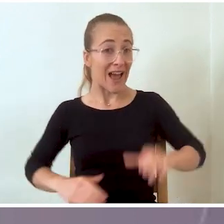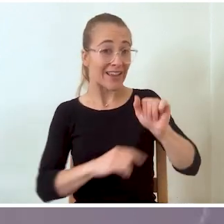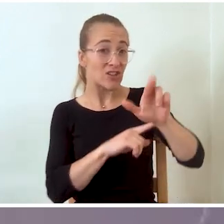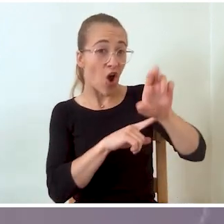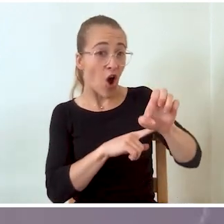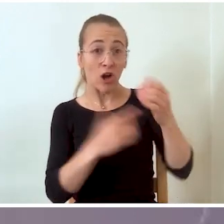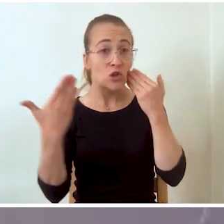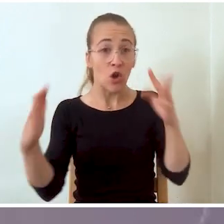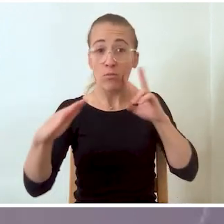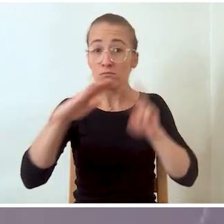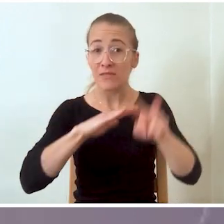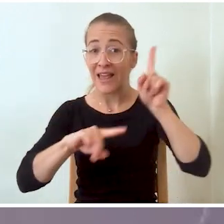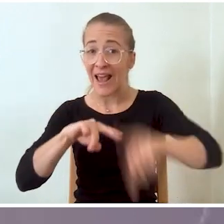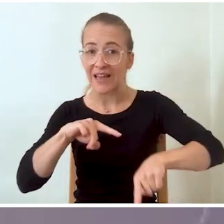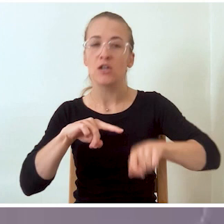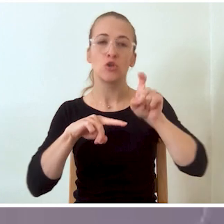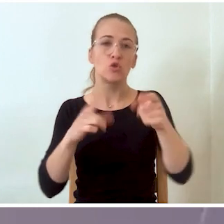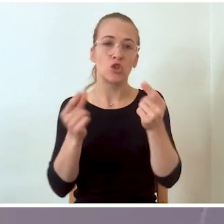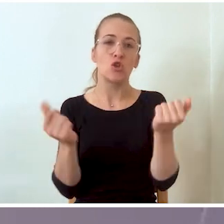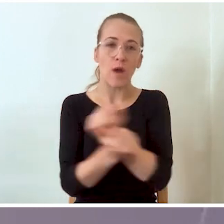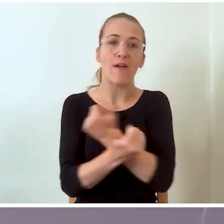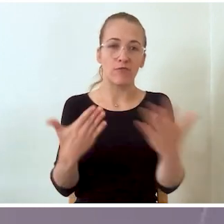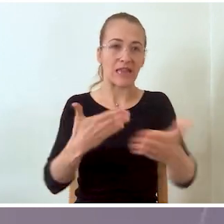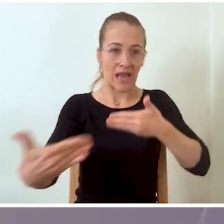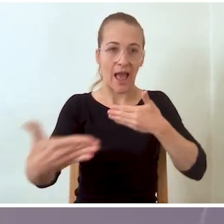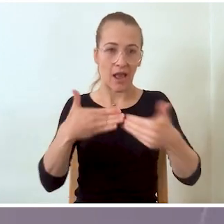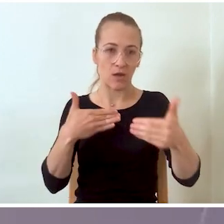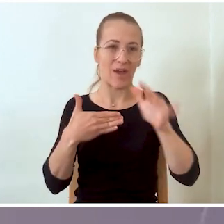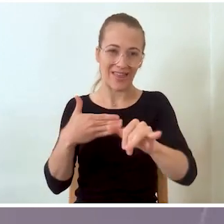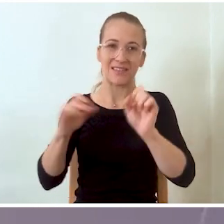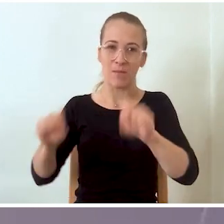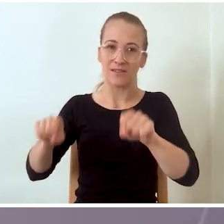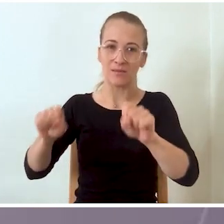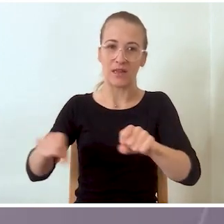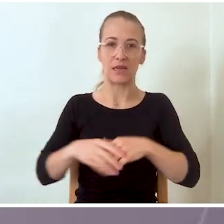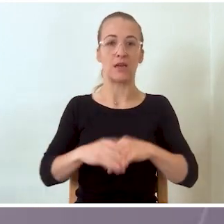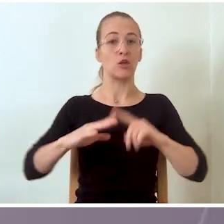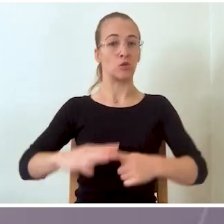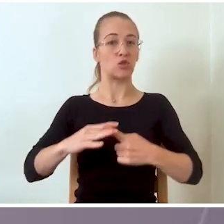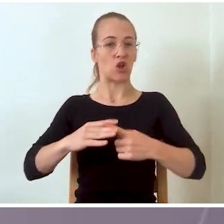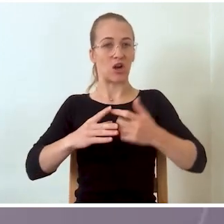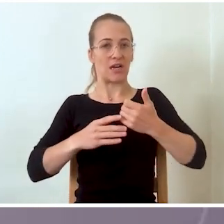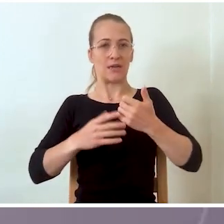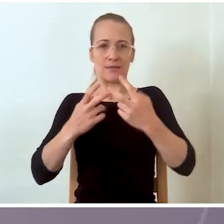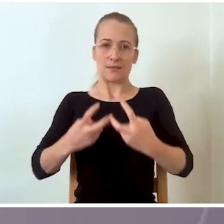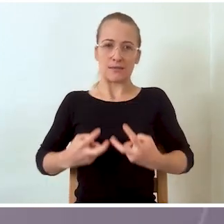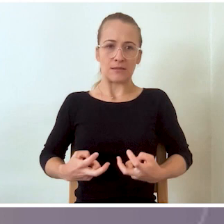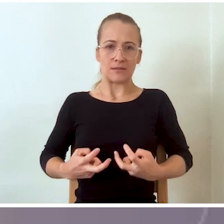Because that is the possibility. So you start your internally. Ask yourself that question, "Am I doing the right thing